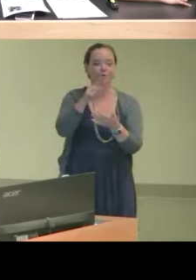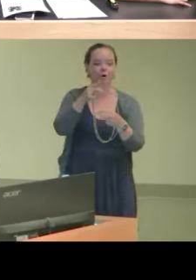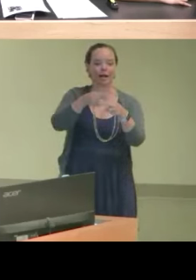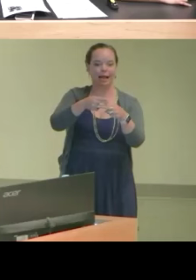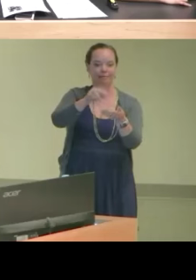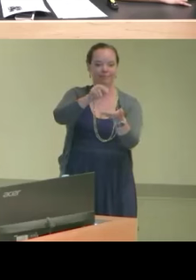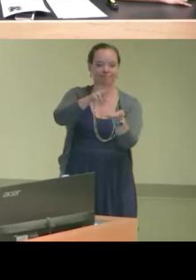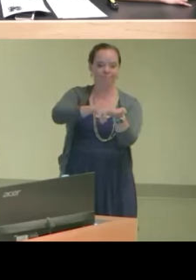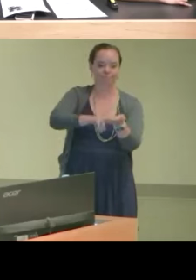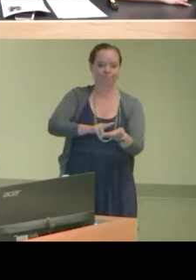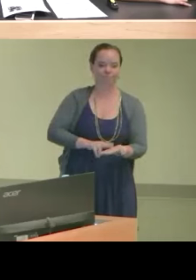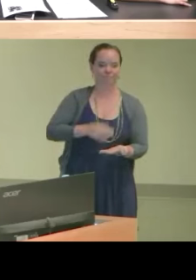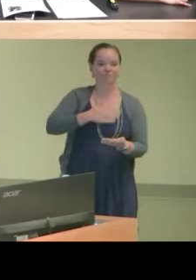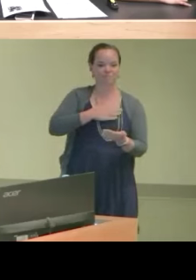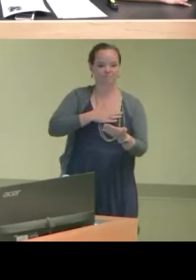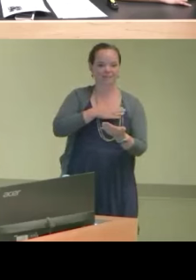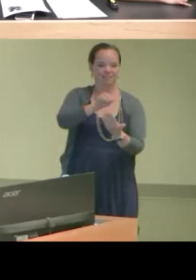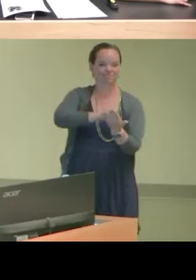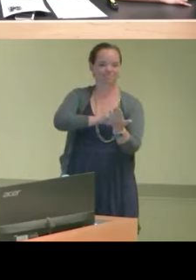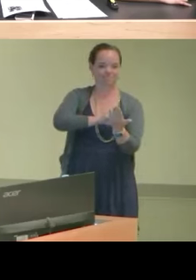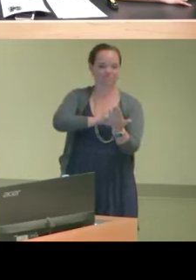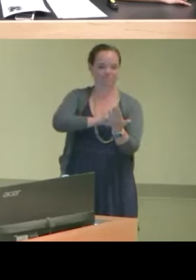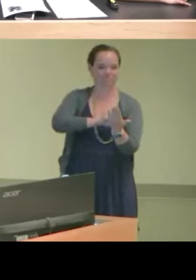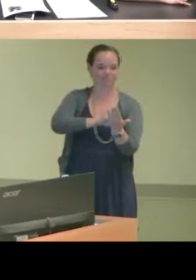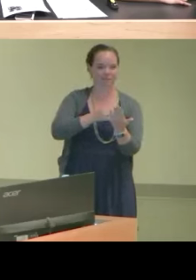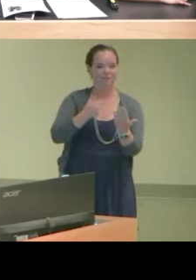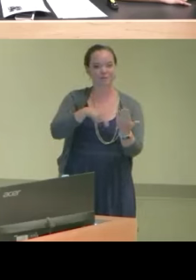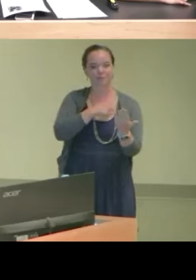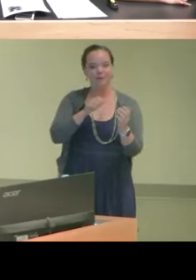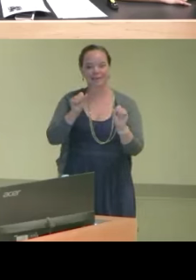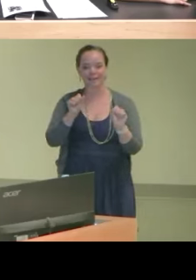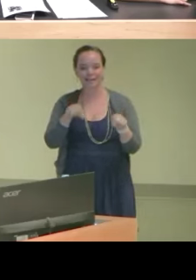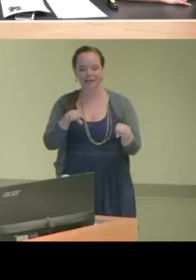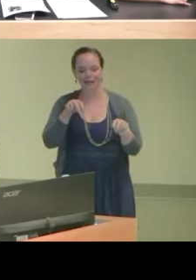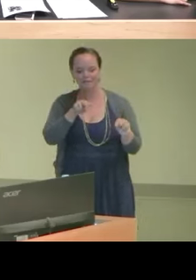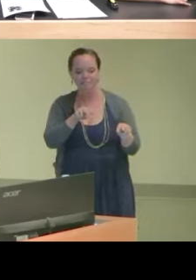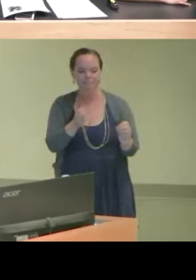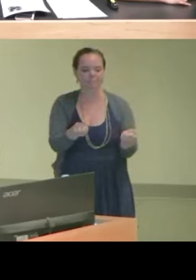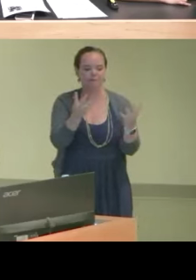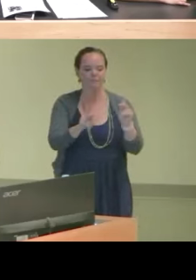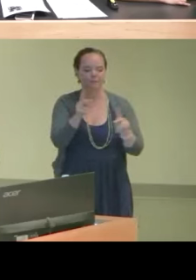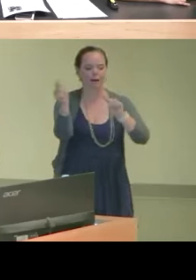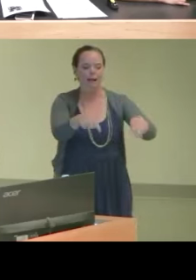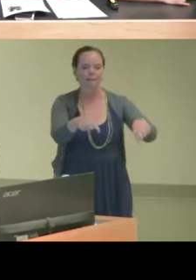ask that you fill out that presentation sheet so that we're able to monitor our numbers um I wanted